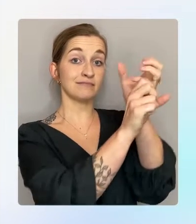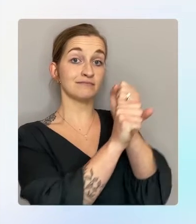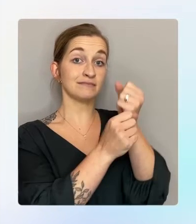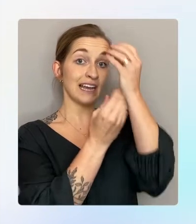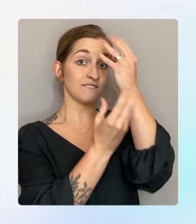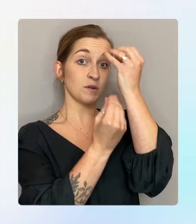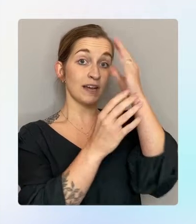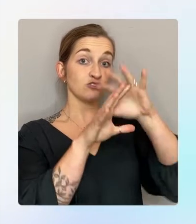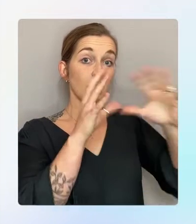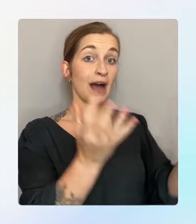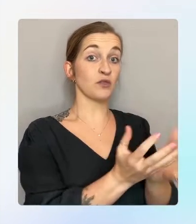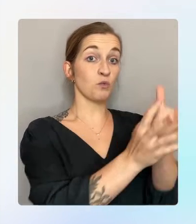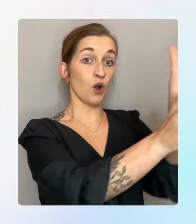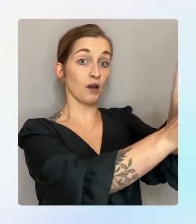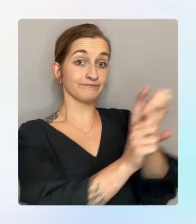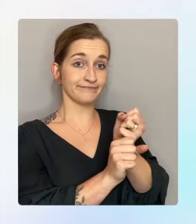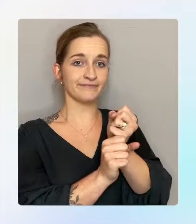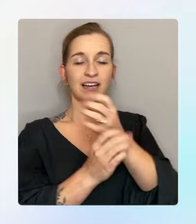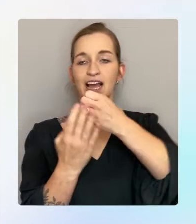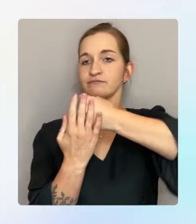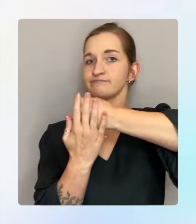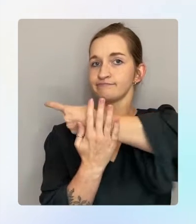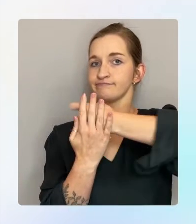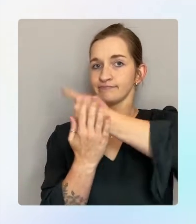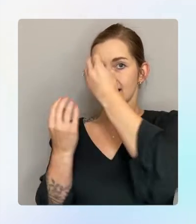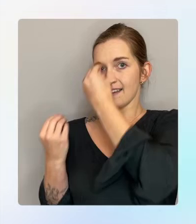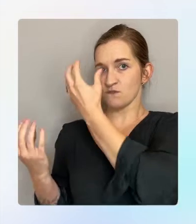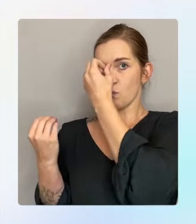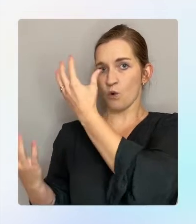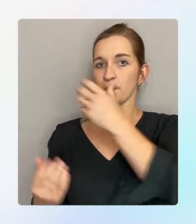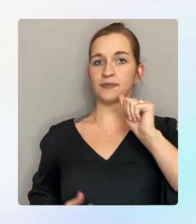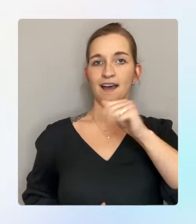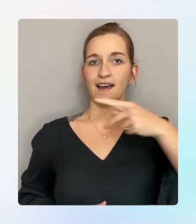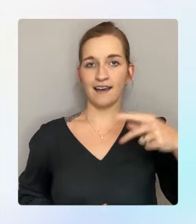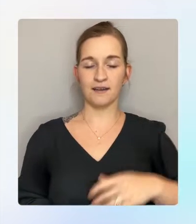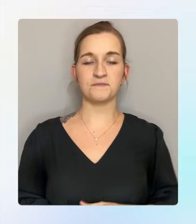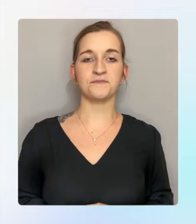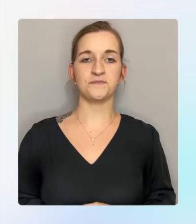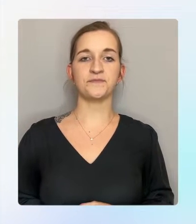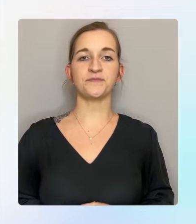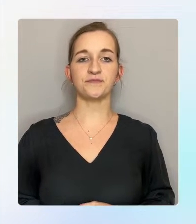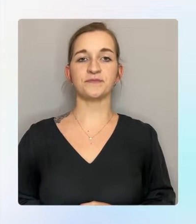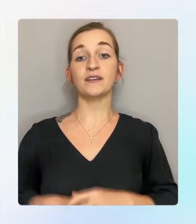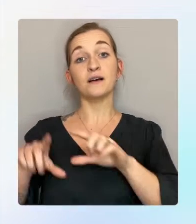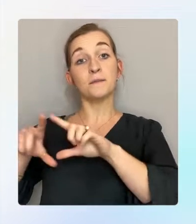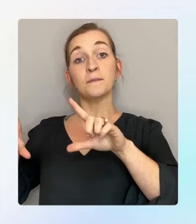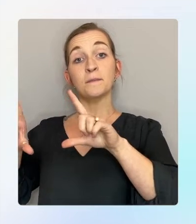and to inform the app about its state or actions. Blocks in Studio are similar,